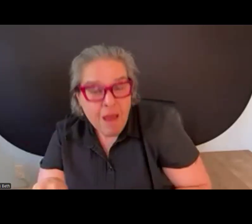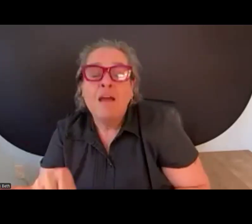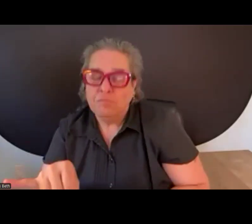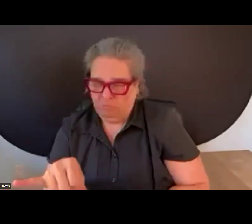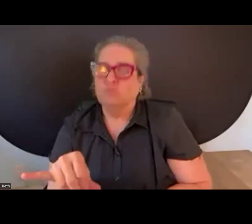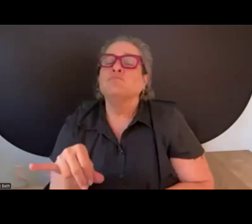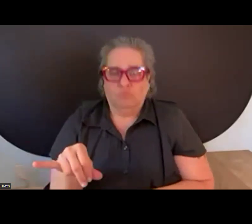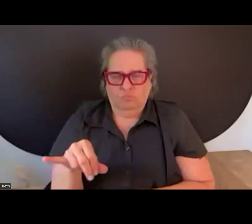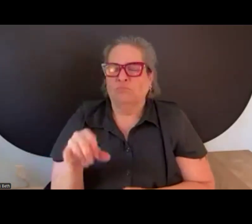Absolutely.